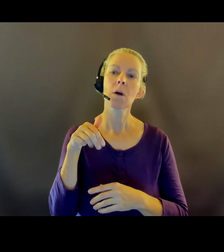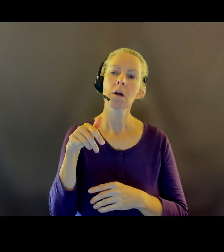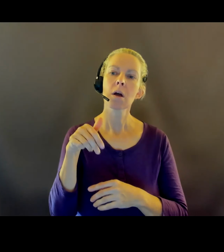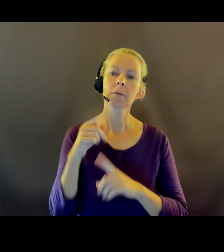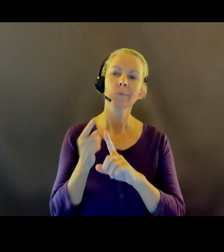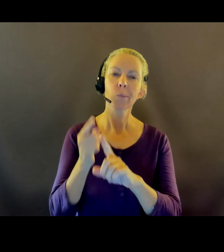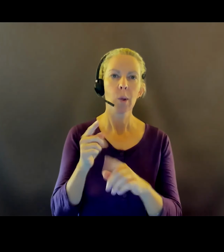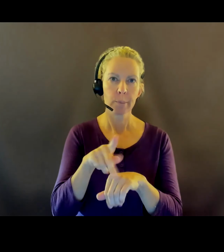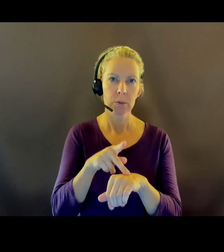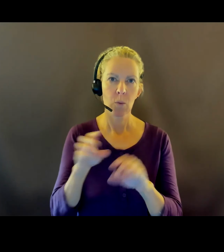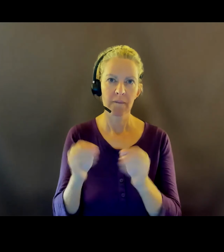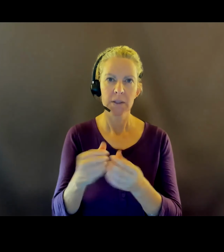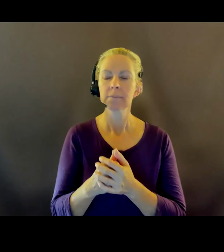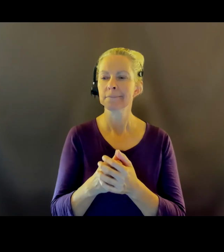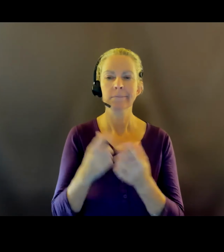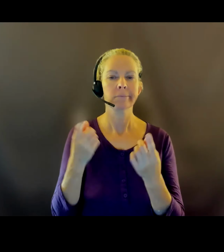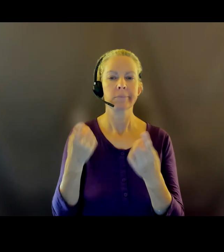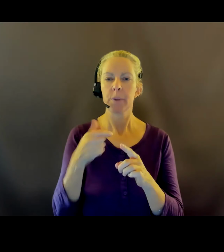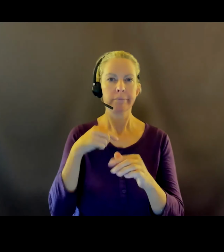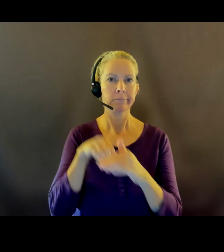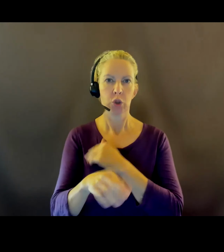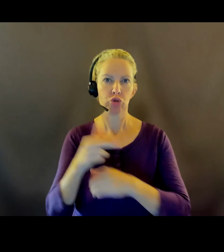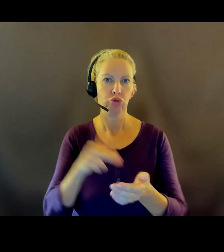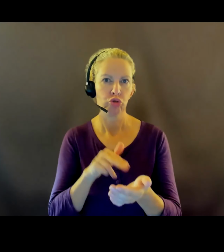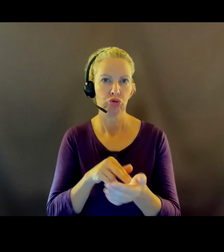She asked me questions about what was going on.